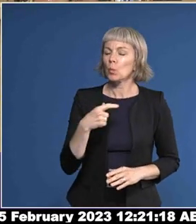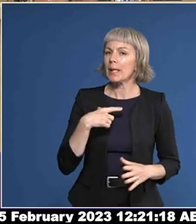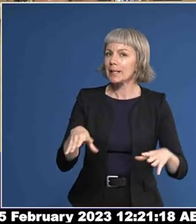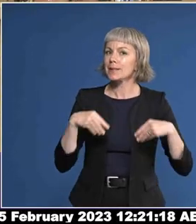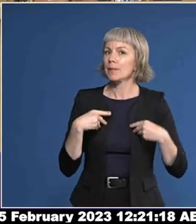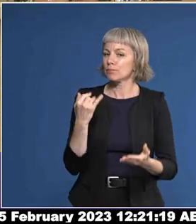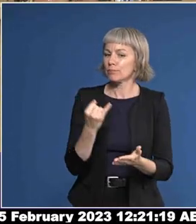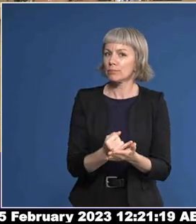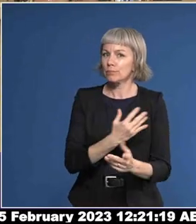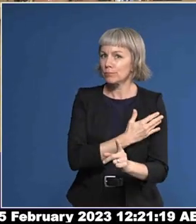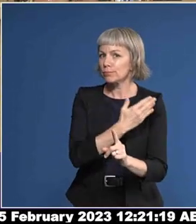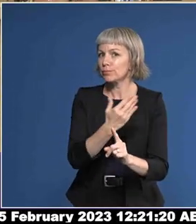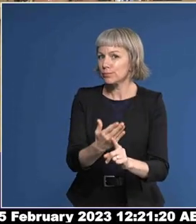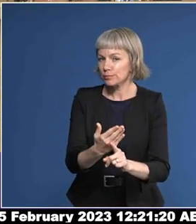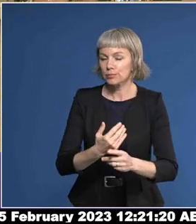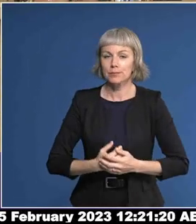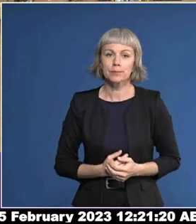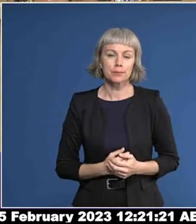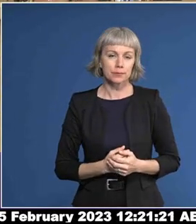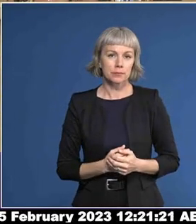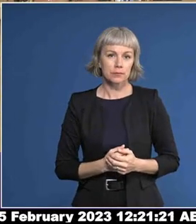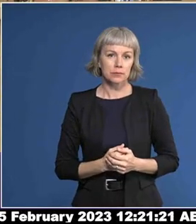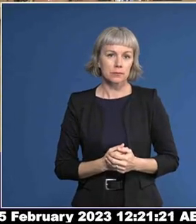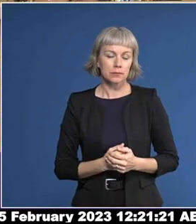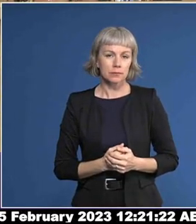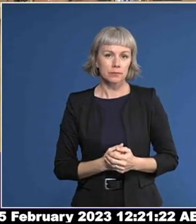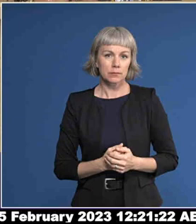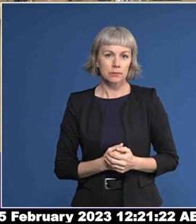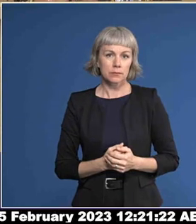And that occurred in - or the client and family meetings that we participated in